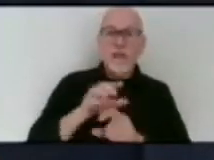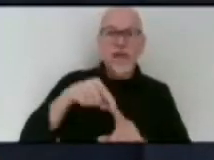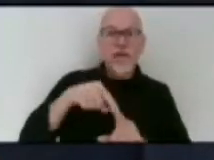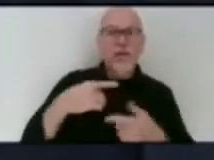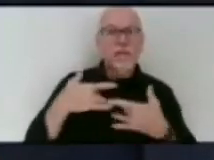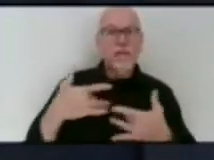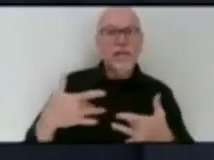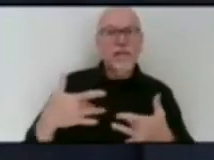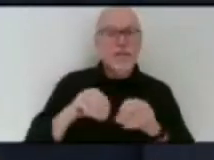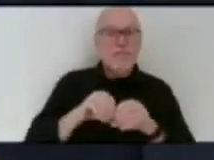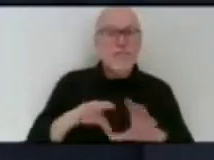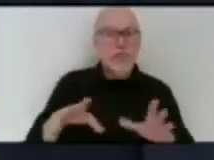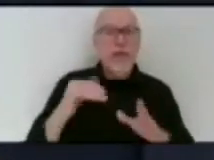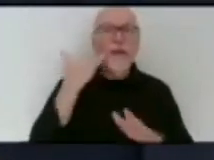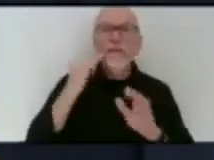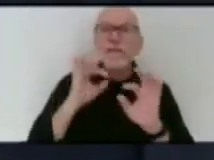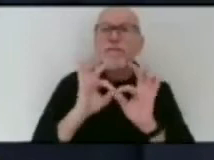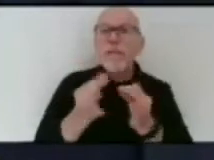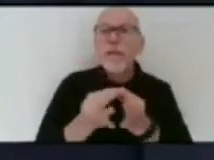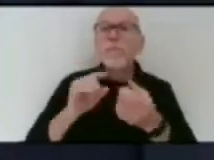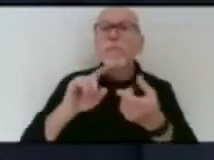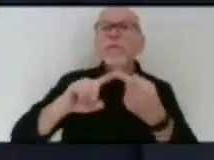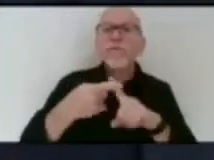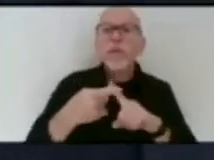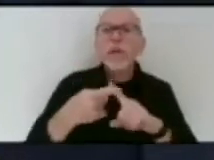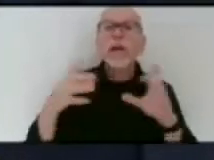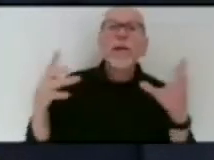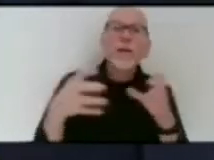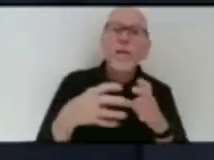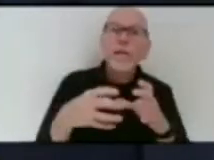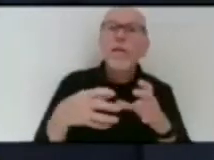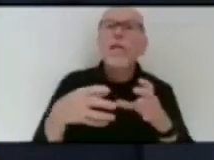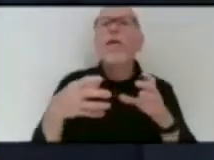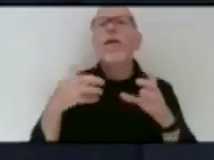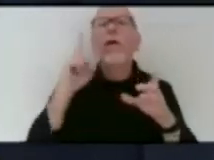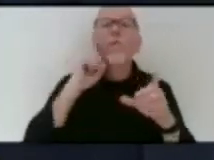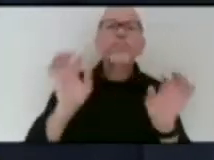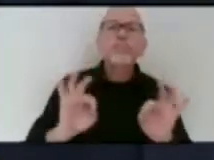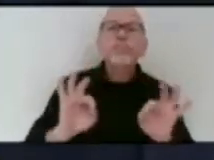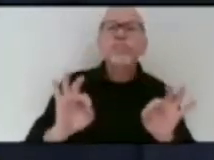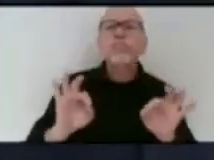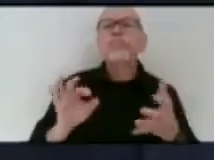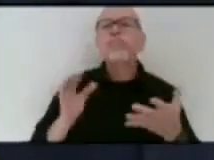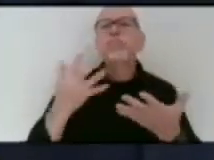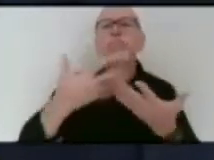members or friends let their guards down in social situations and take off